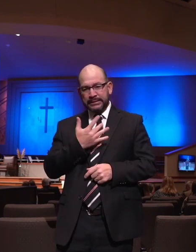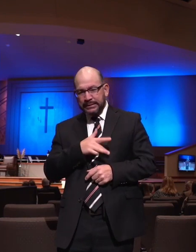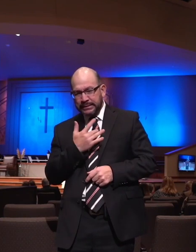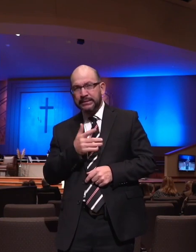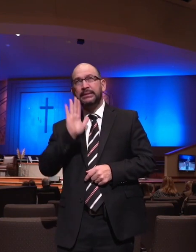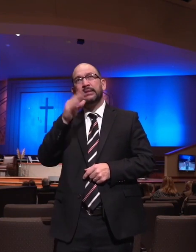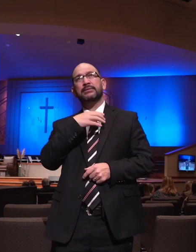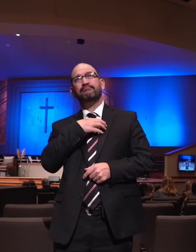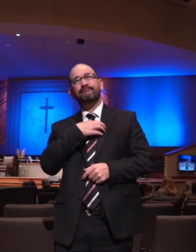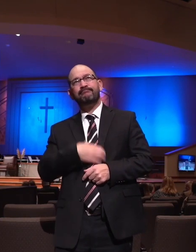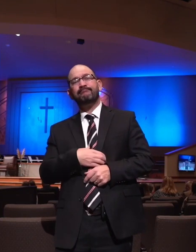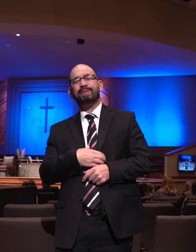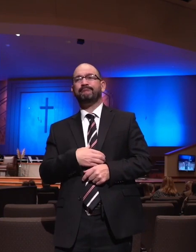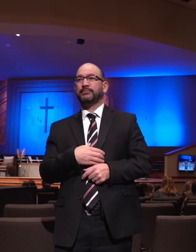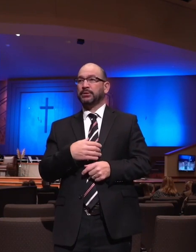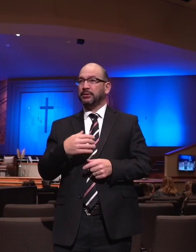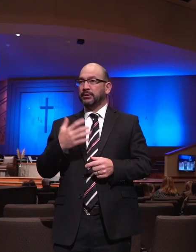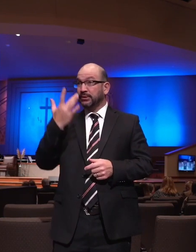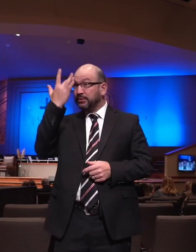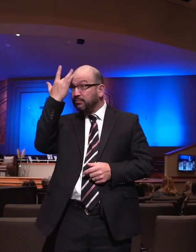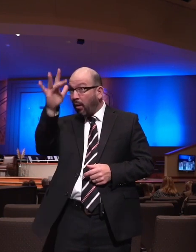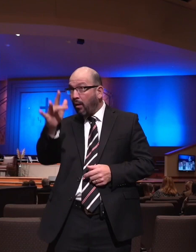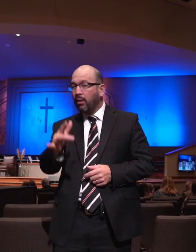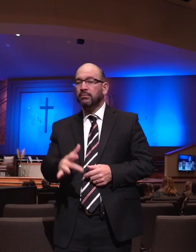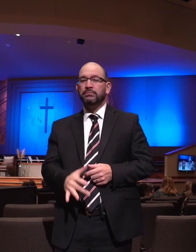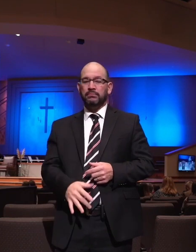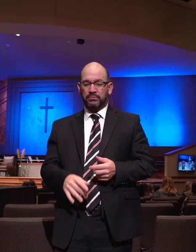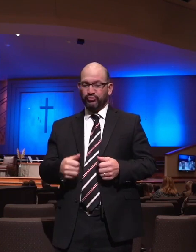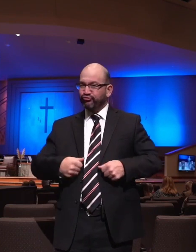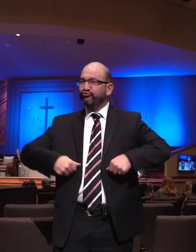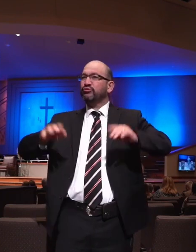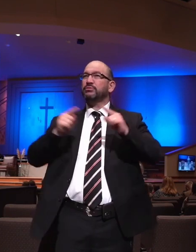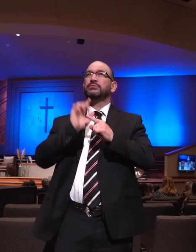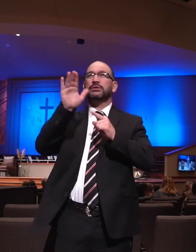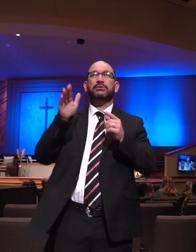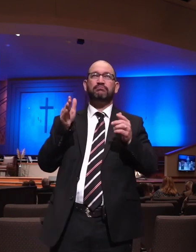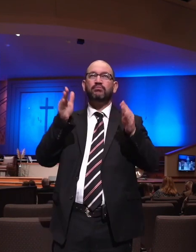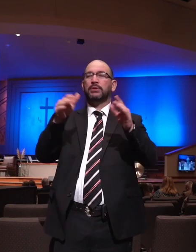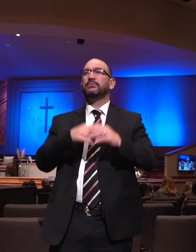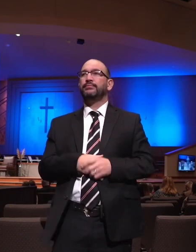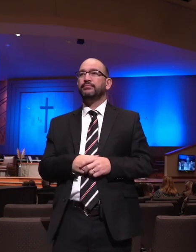so there are no hills in the city of Pensacola it's totally flat just totally